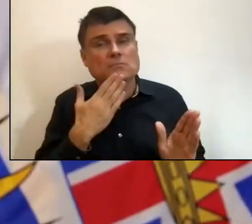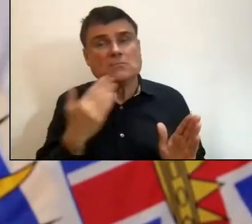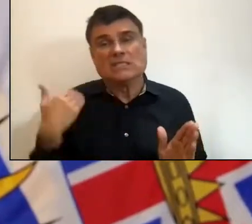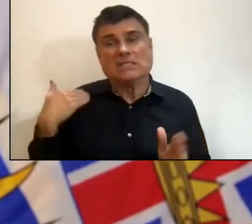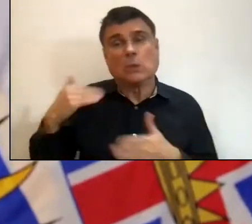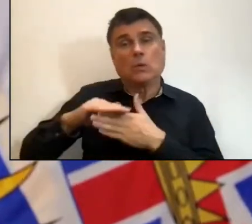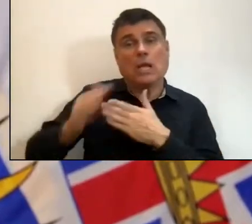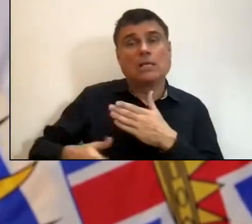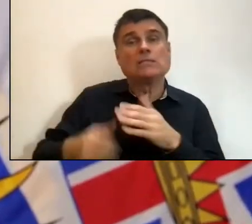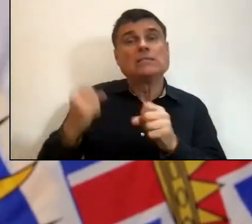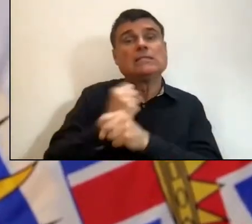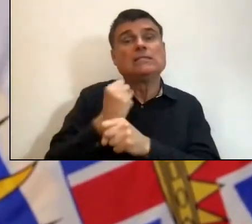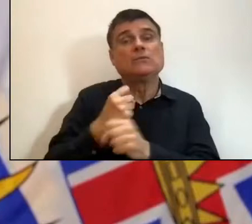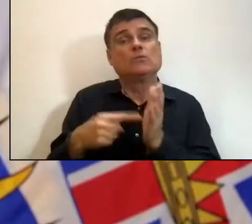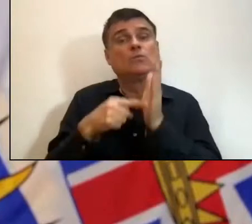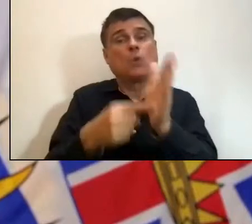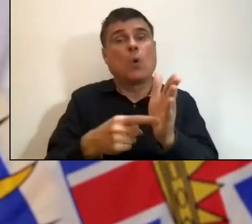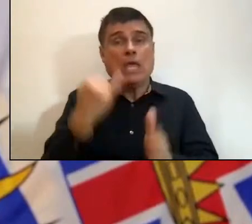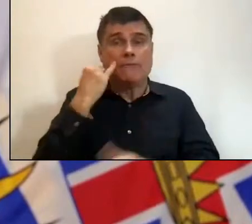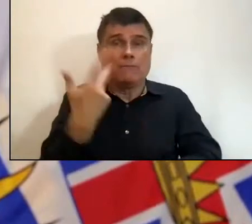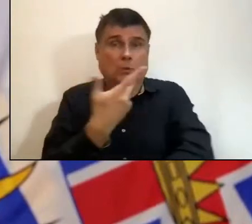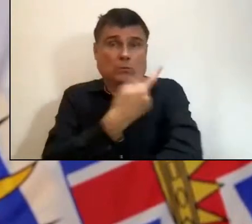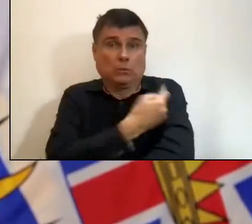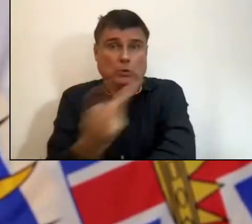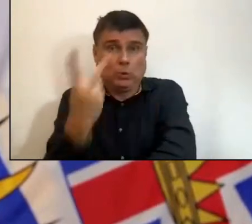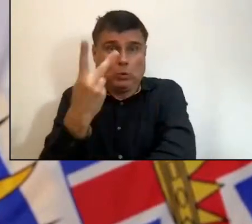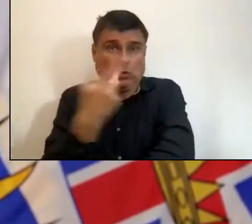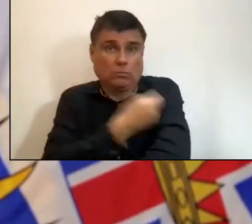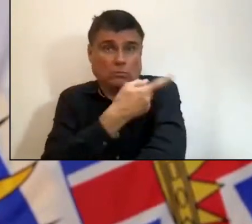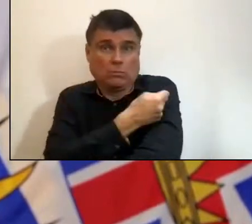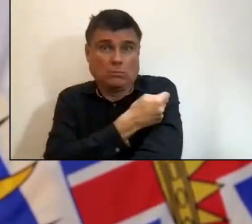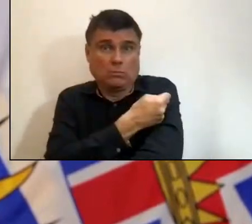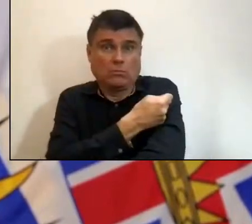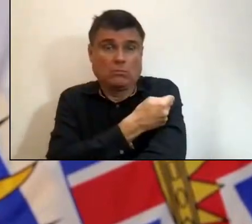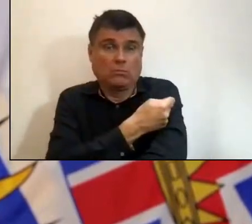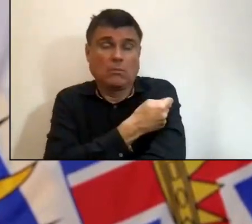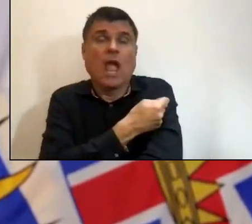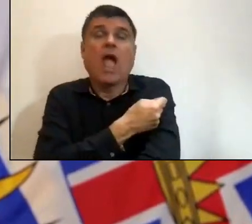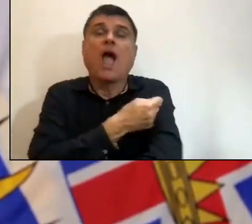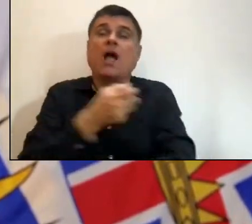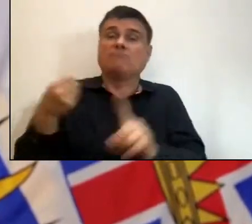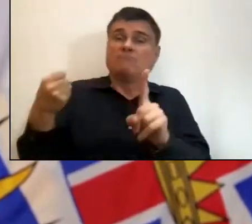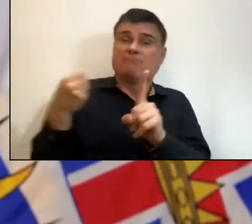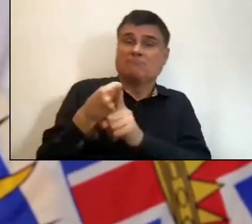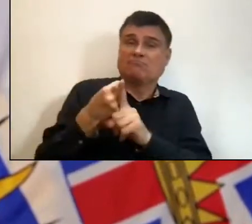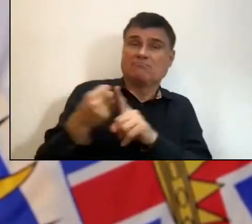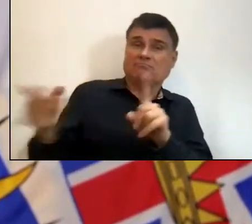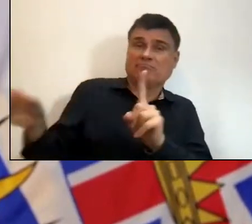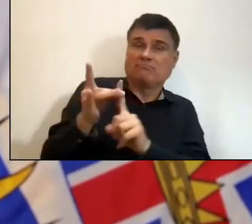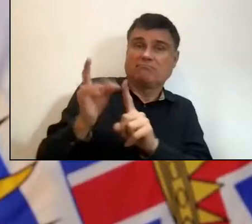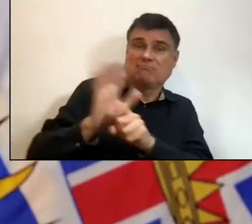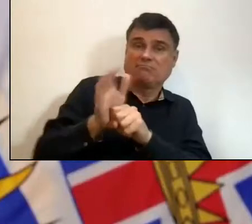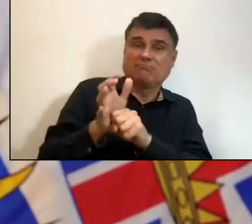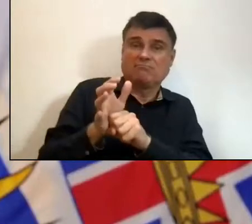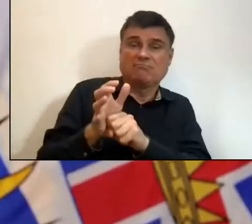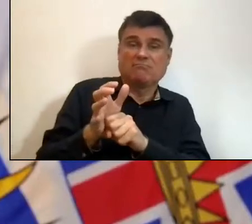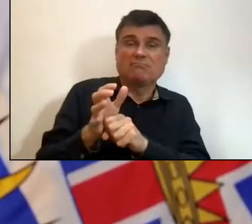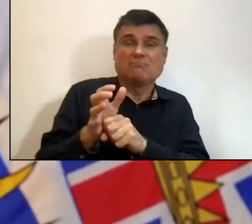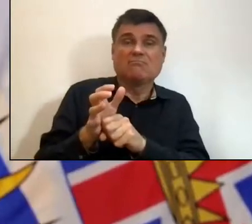and you do get infected that you also have longer and strong protection like a super boost